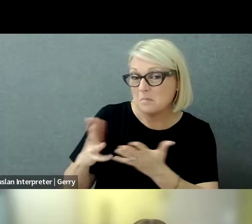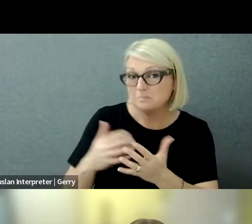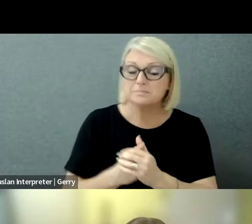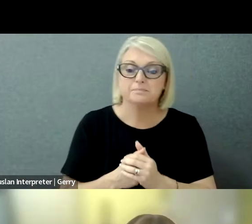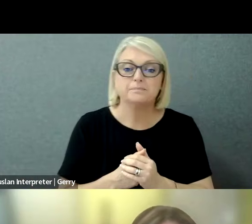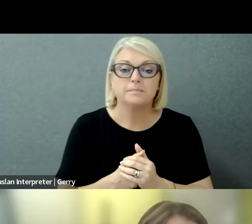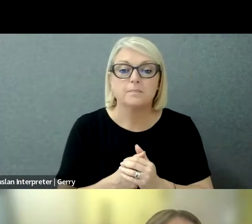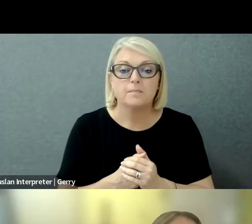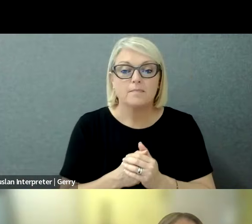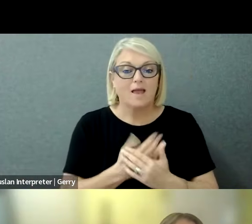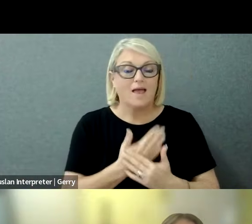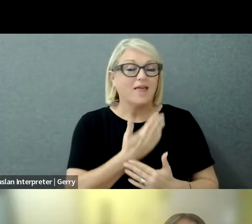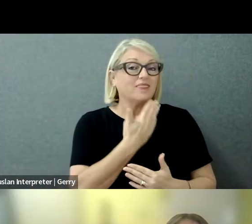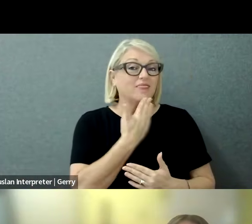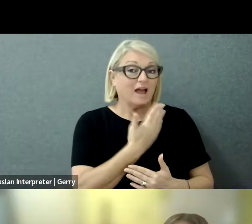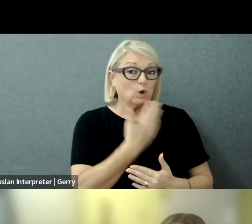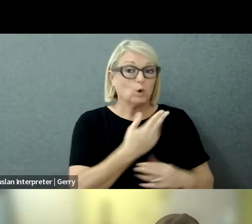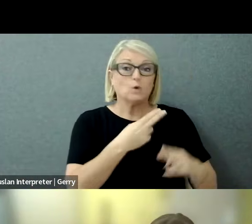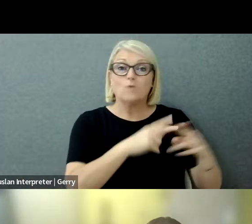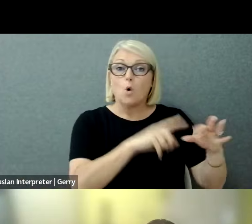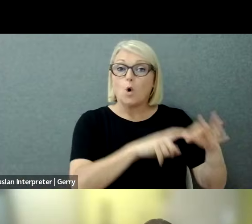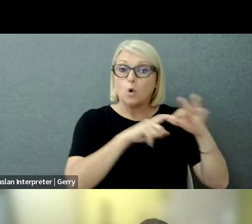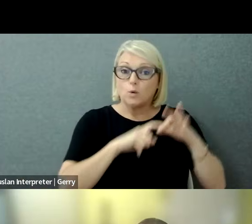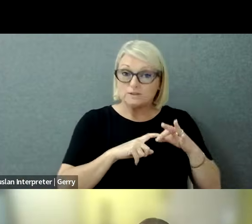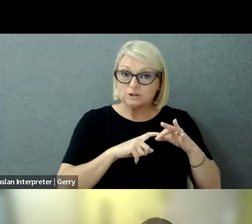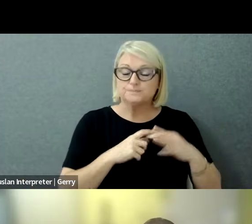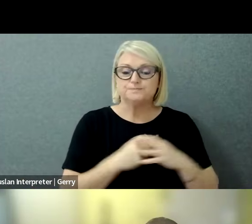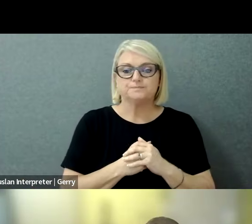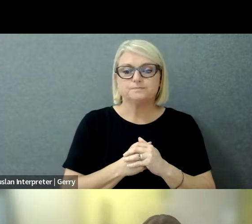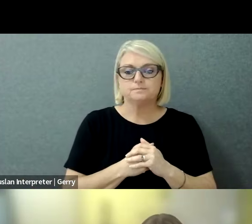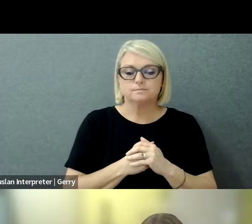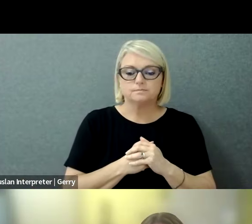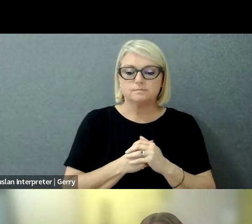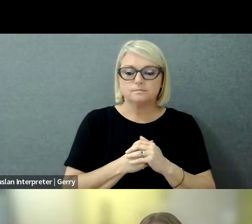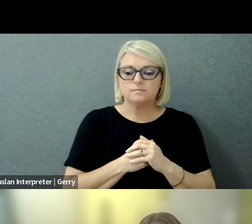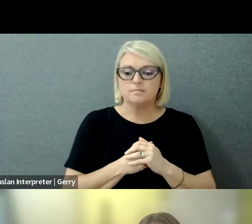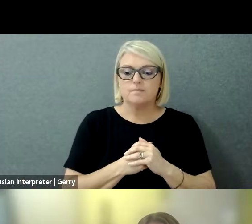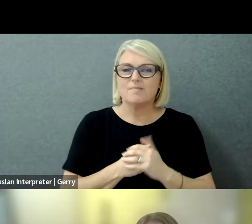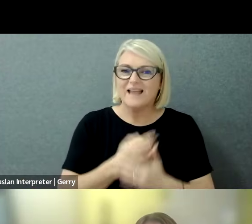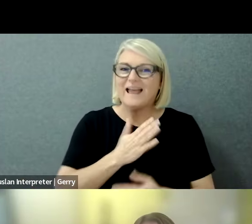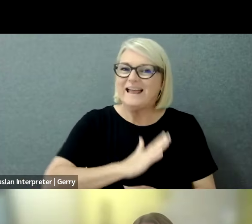Thank you so much for that question. It's a really interesting moment, isn't it, in terms